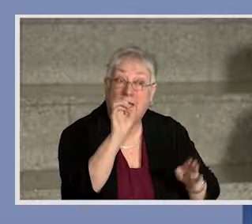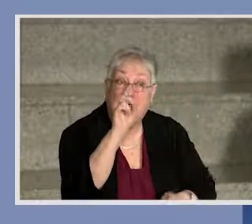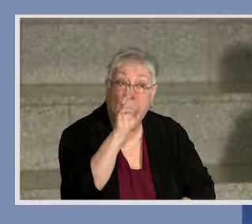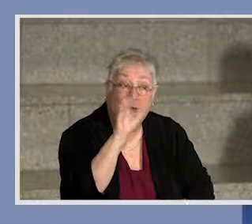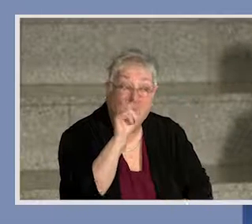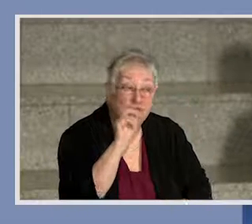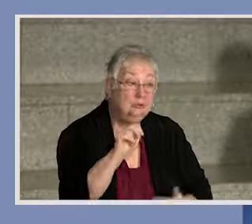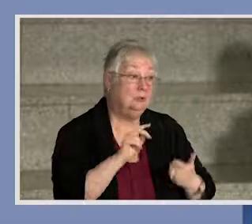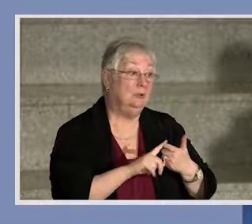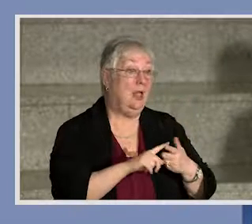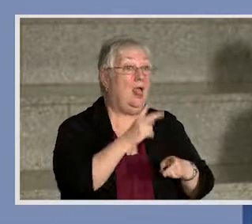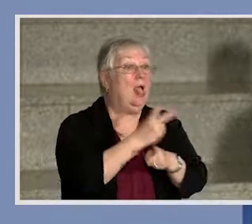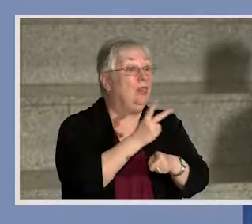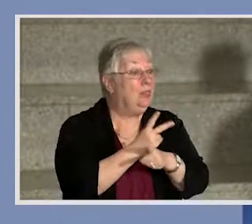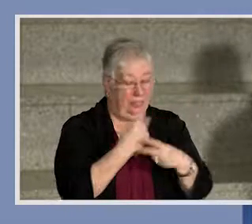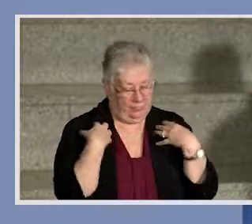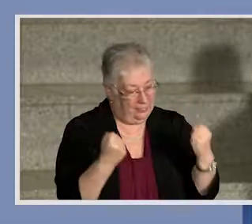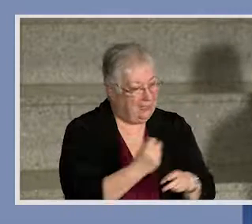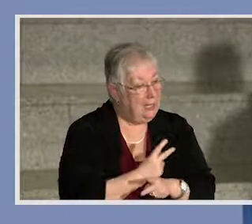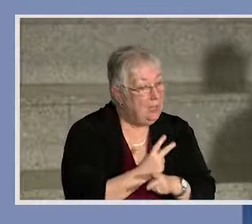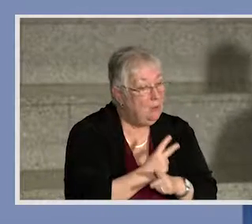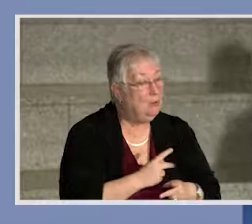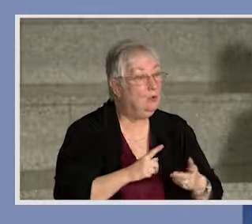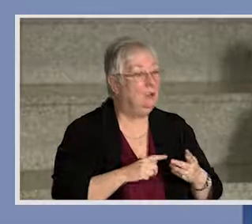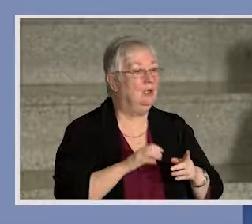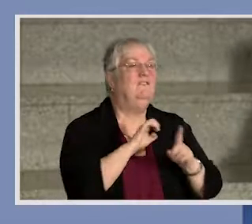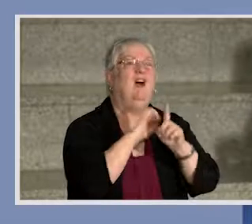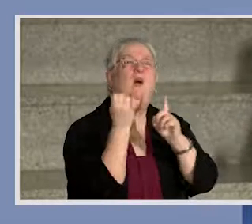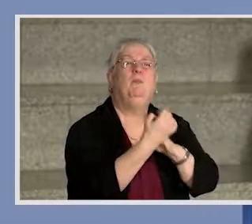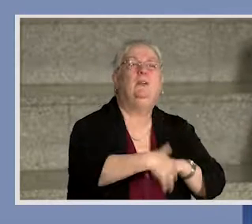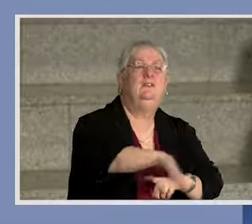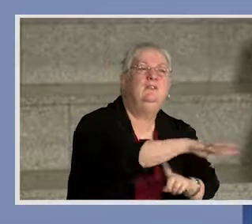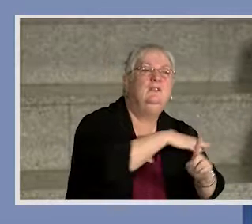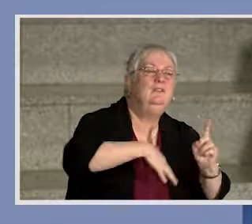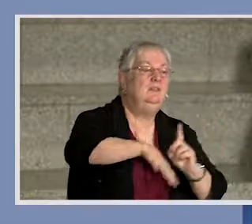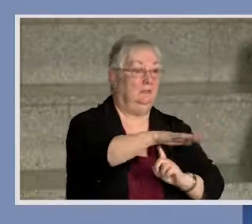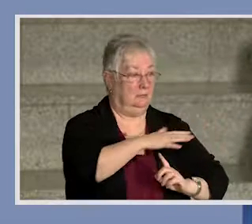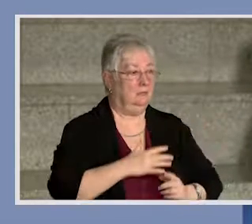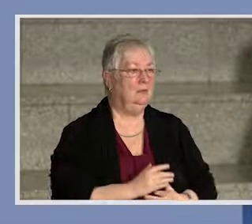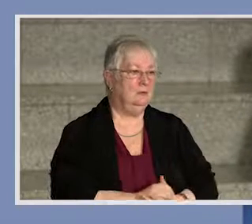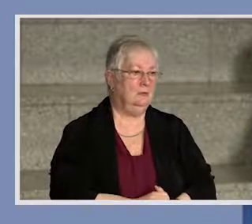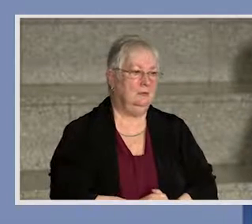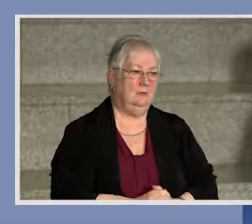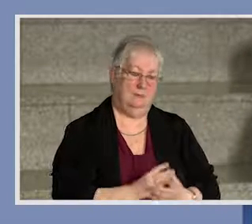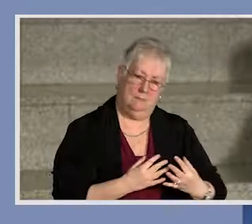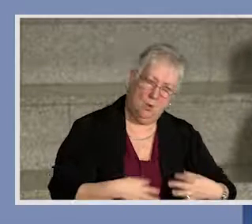ENVIRONMENT, AND MAKING SURE WE REMAIN AN INCLUSIVE AND DIVERSE